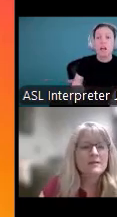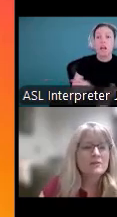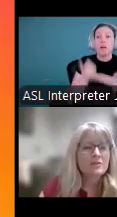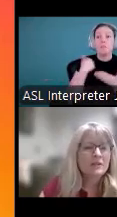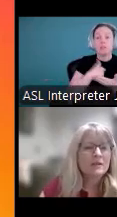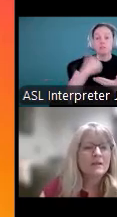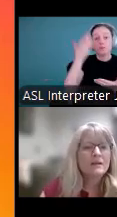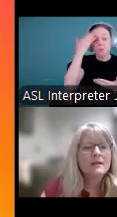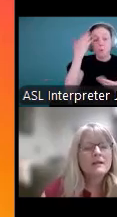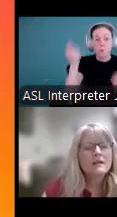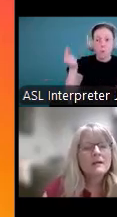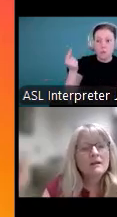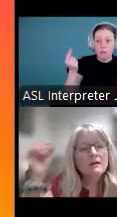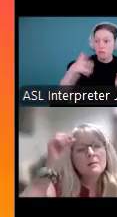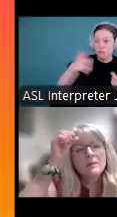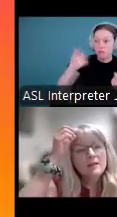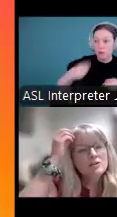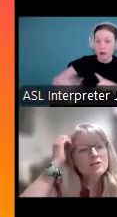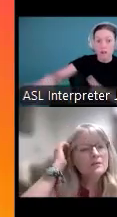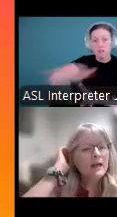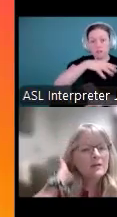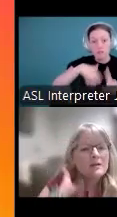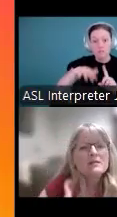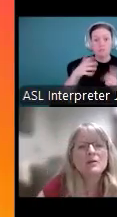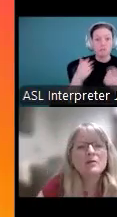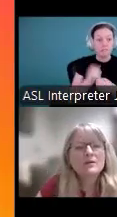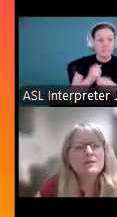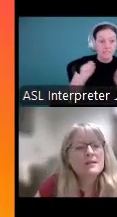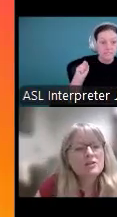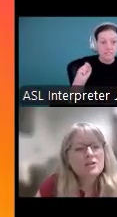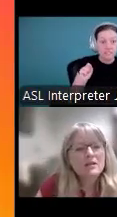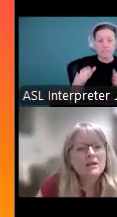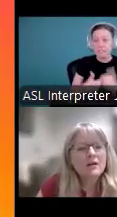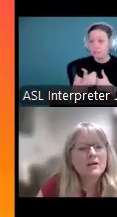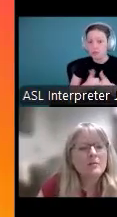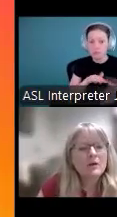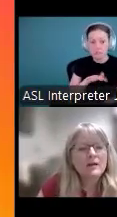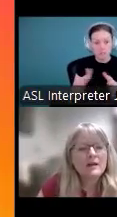attention. Pitch loudness and localization are important